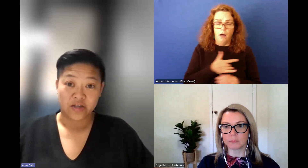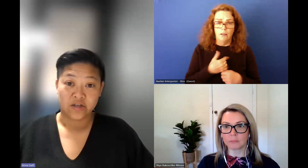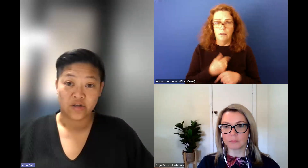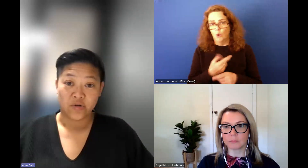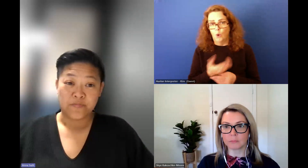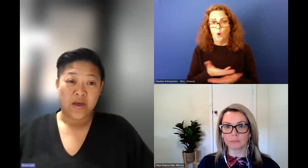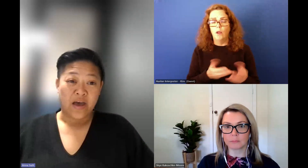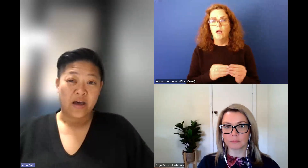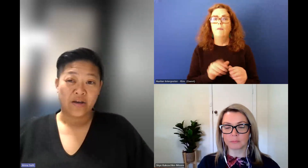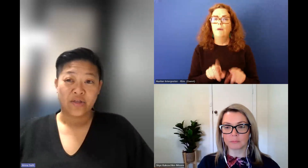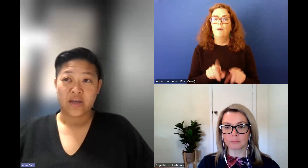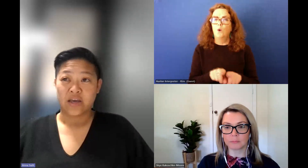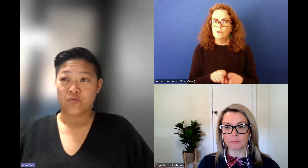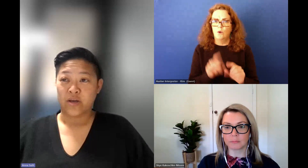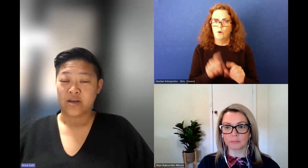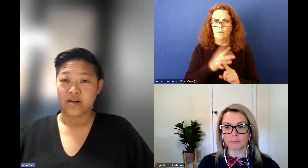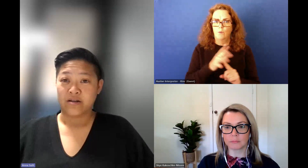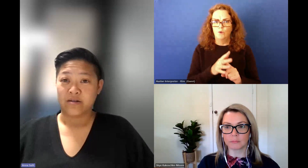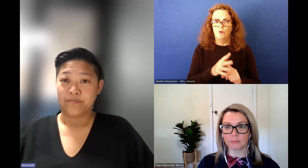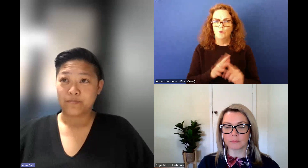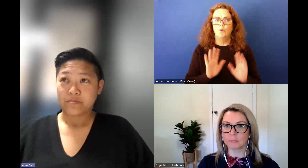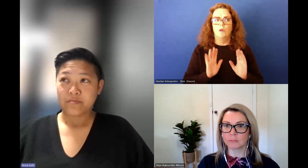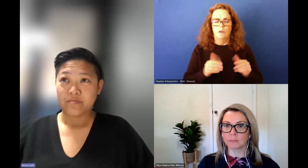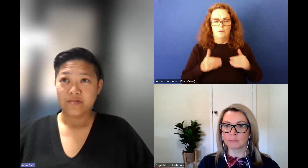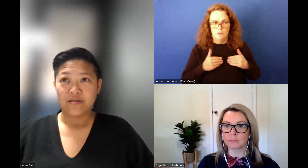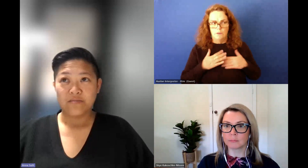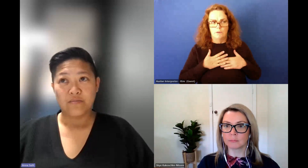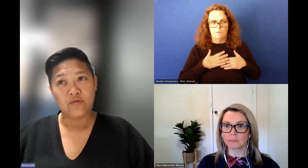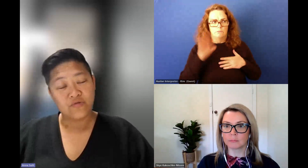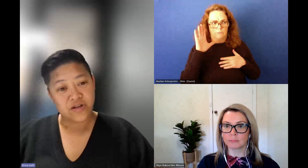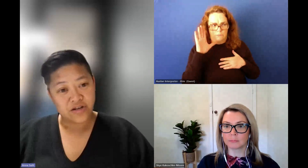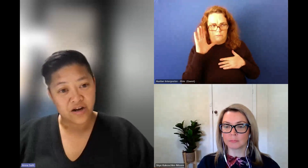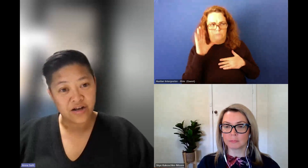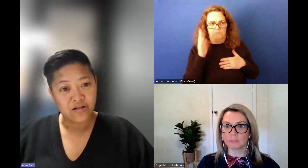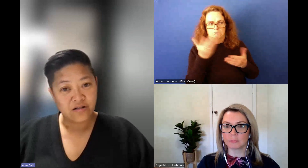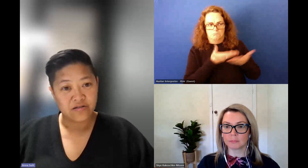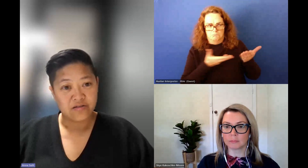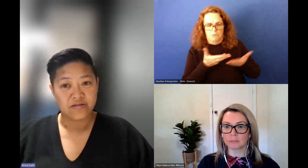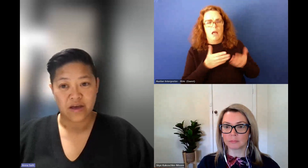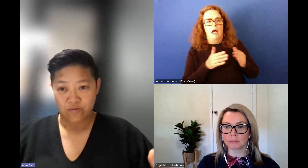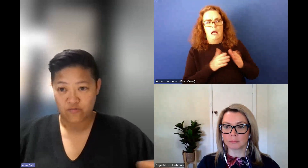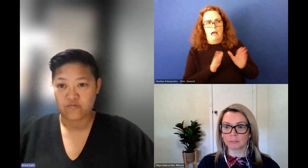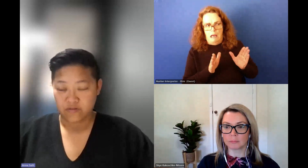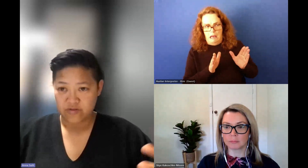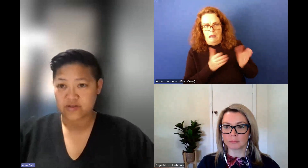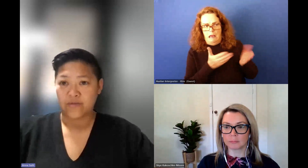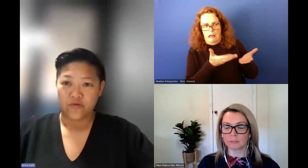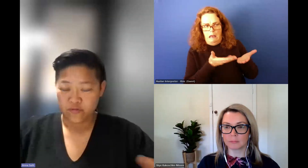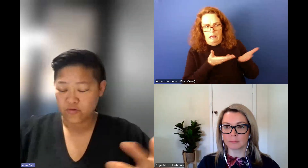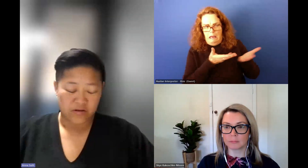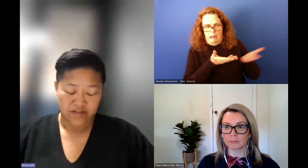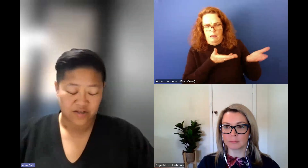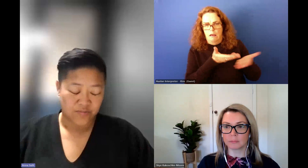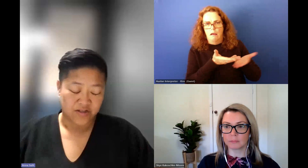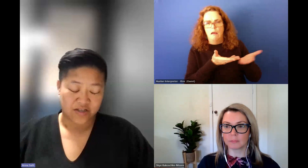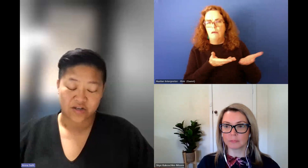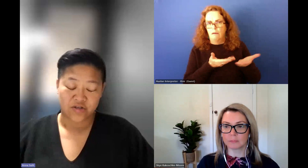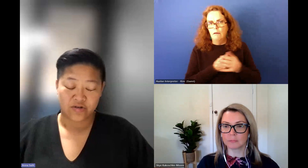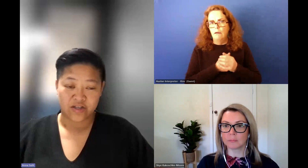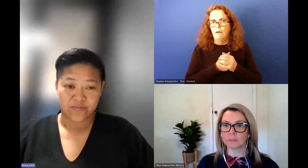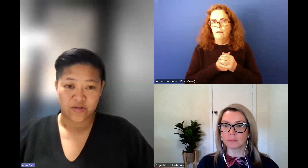those things too and I think if we can move the dial that some of that's been discussed during